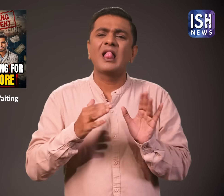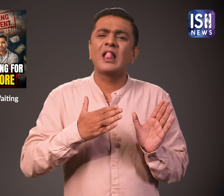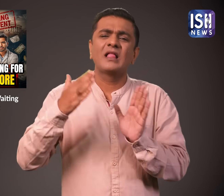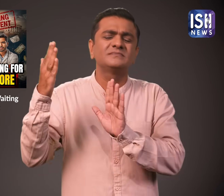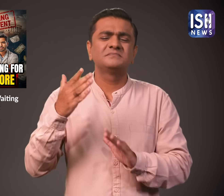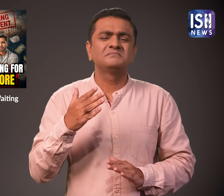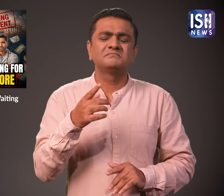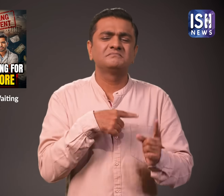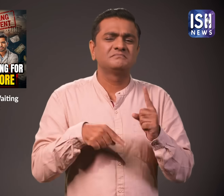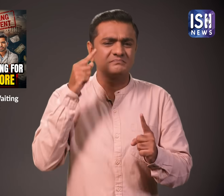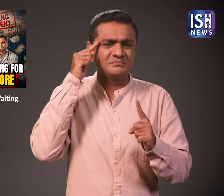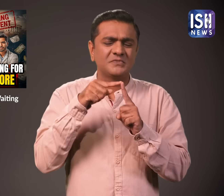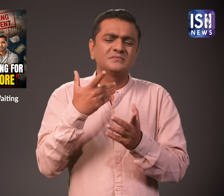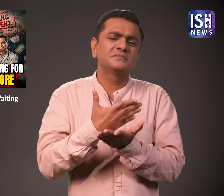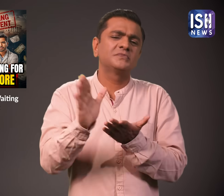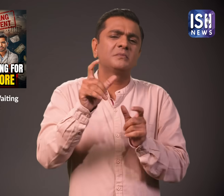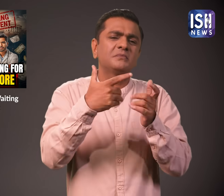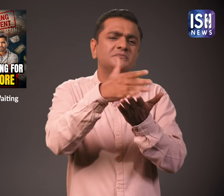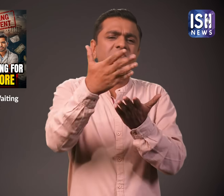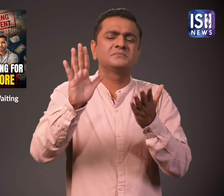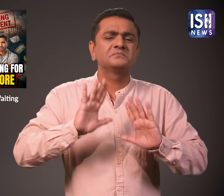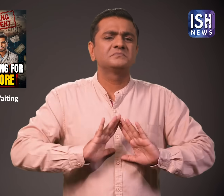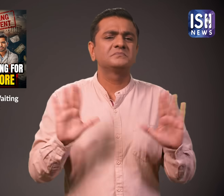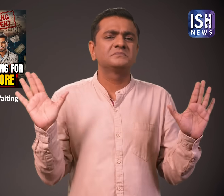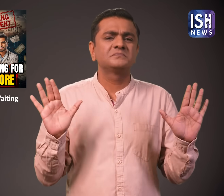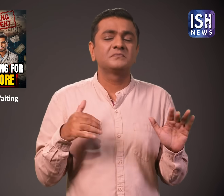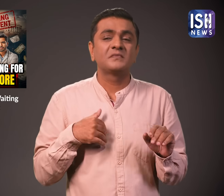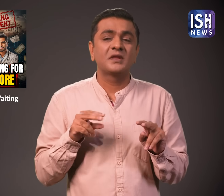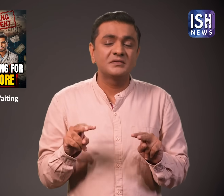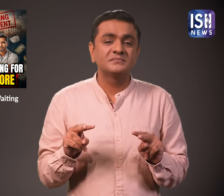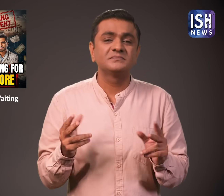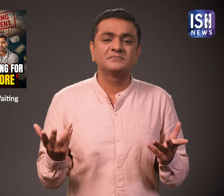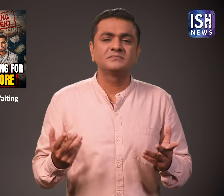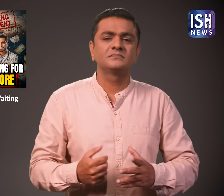Without this, patients are being denied care.